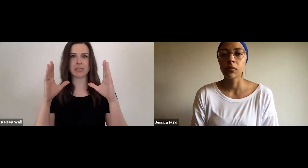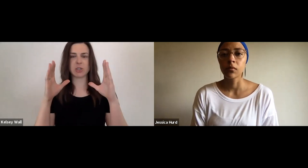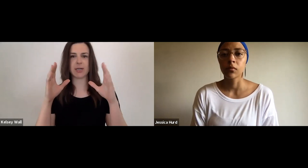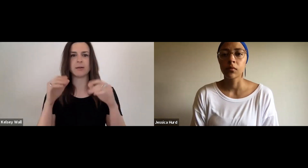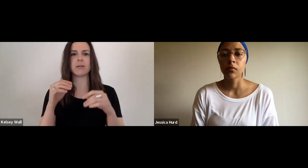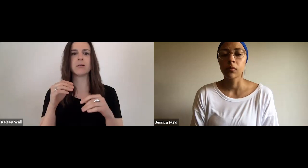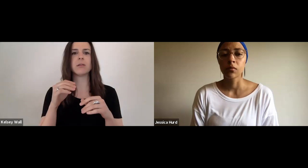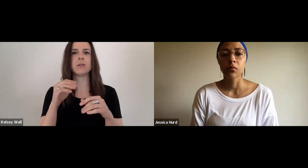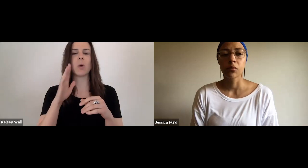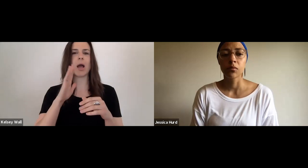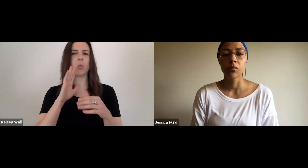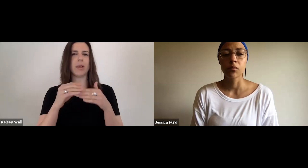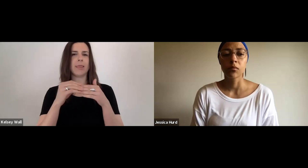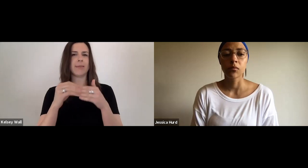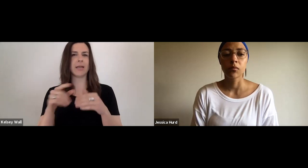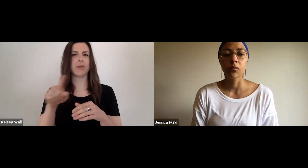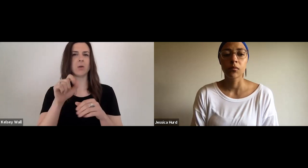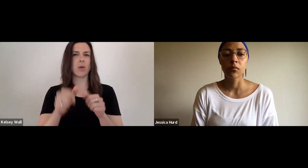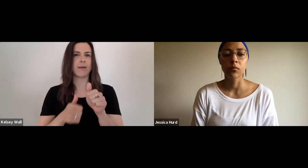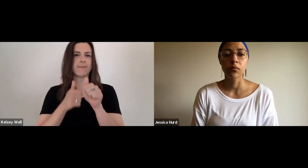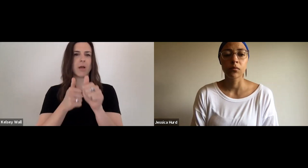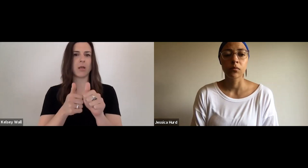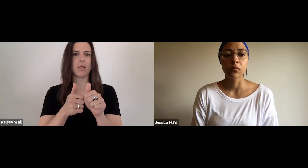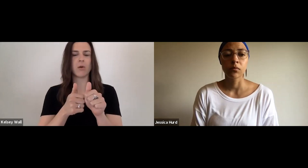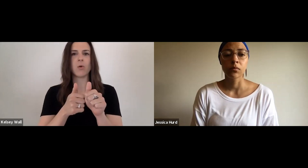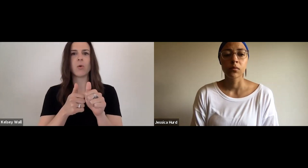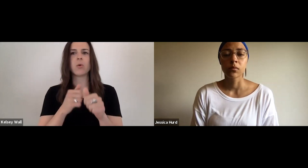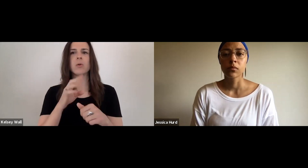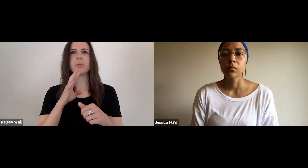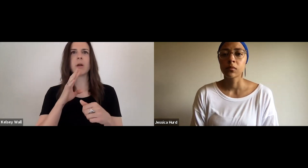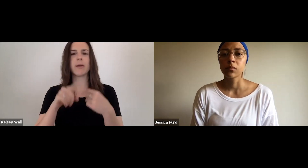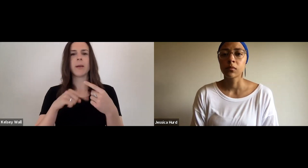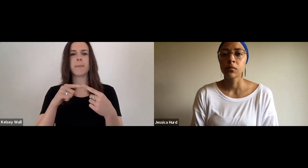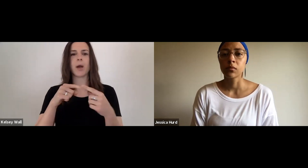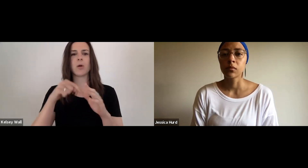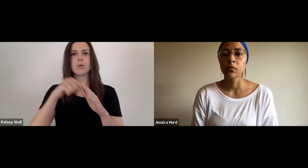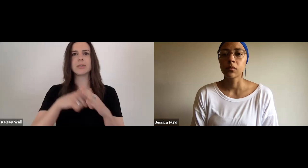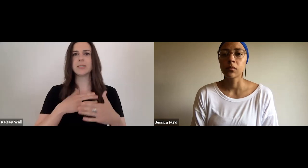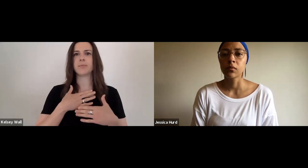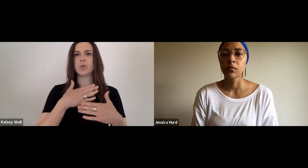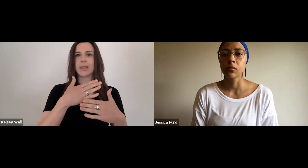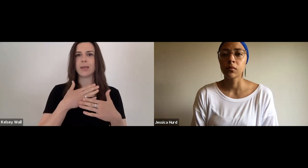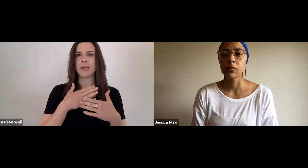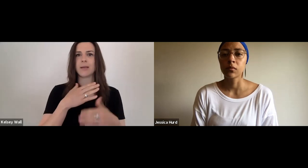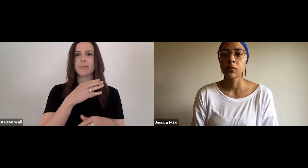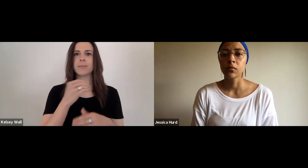Right now, I'd like to lead you through a mindfulness exercise to help you ground yourself during this presentation.